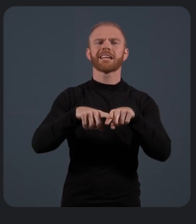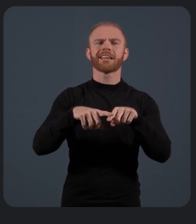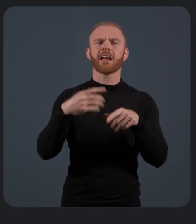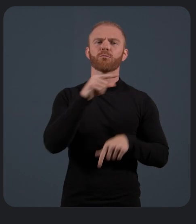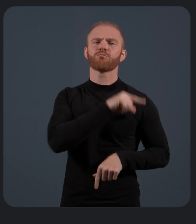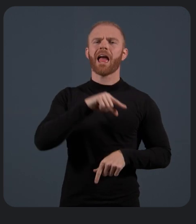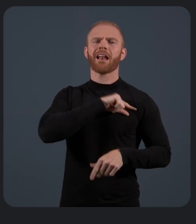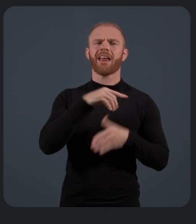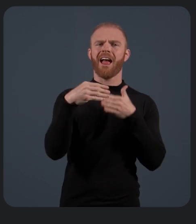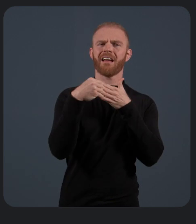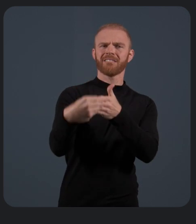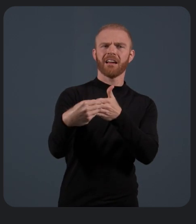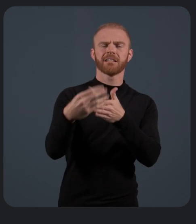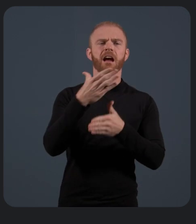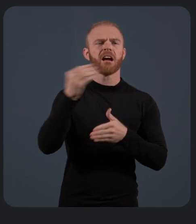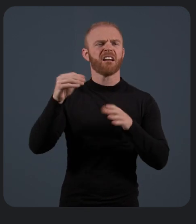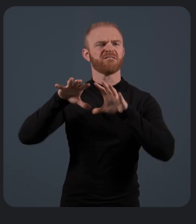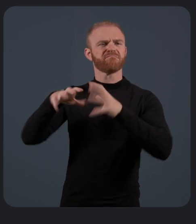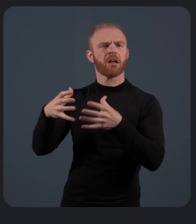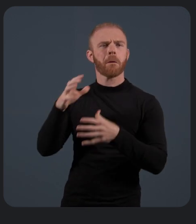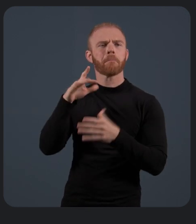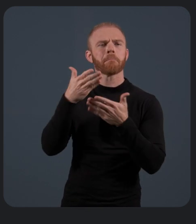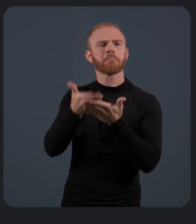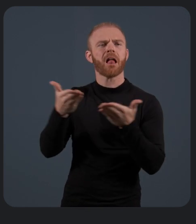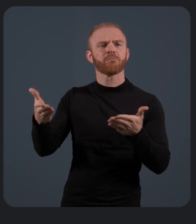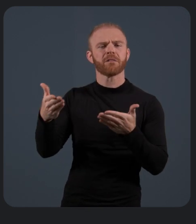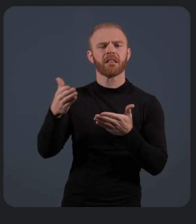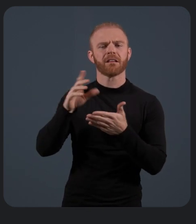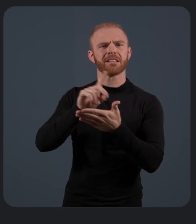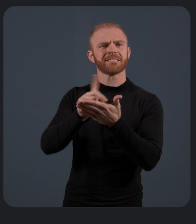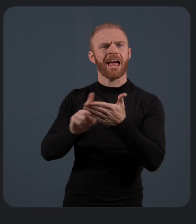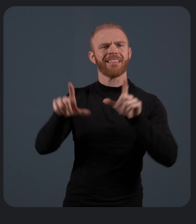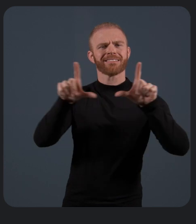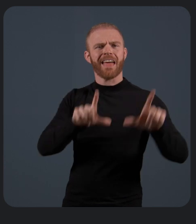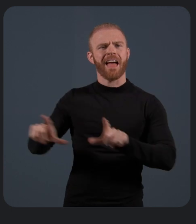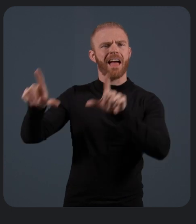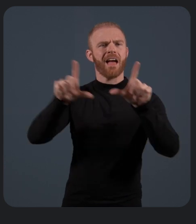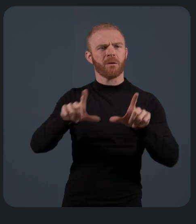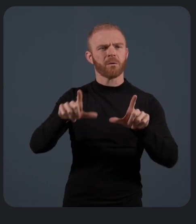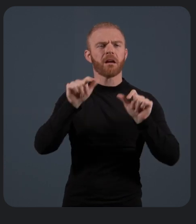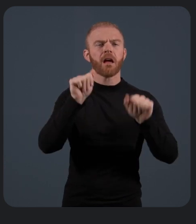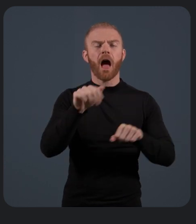and a number of Material Design canonical layouts. These take the guesswork out of optimizing your app